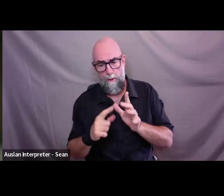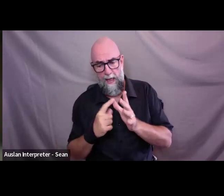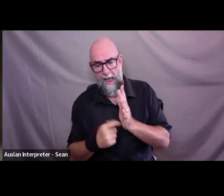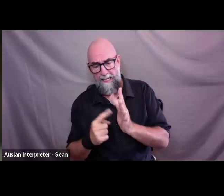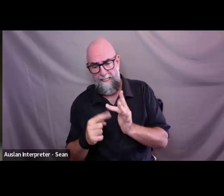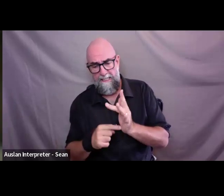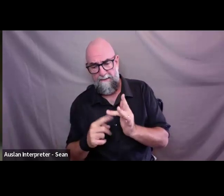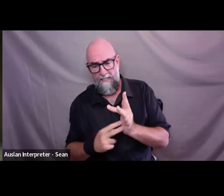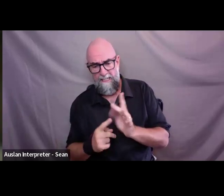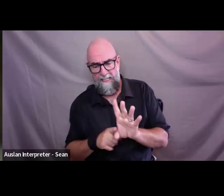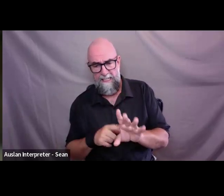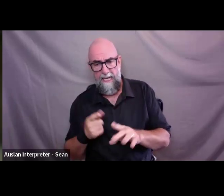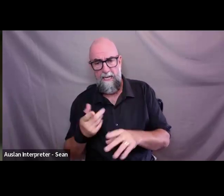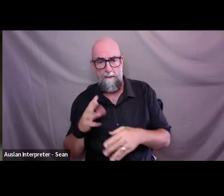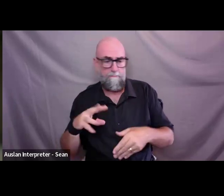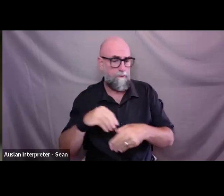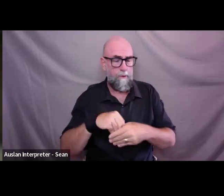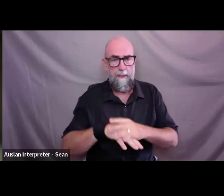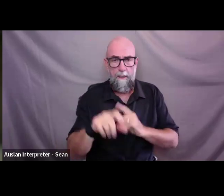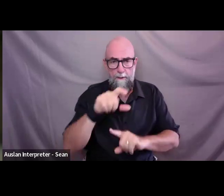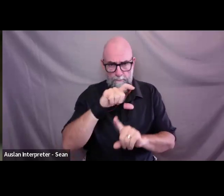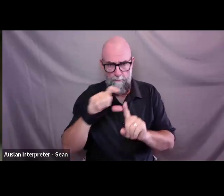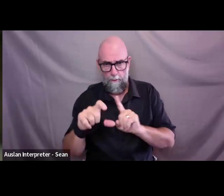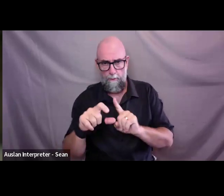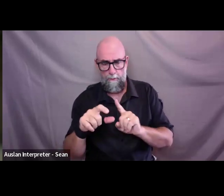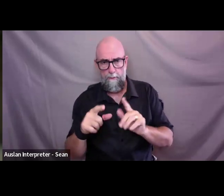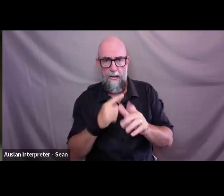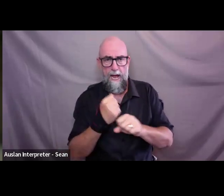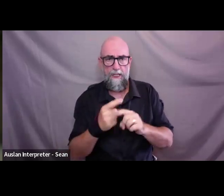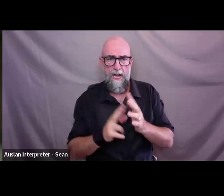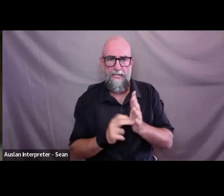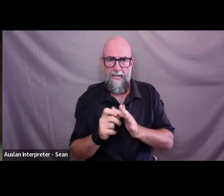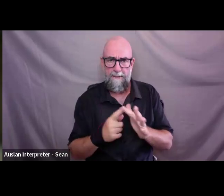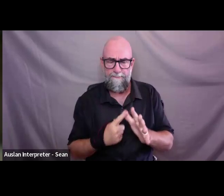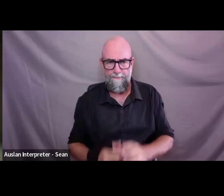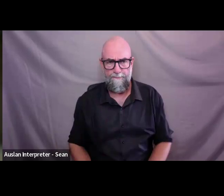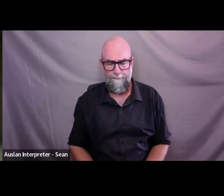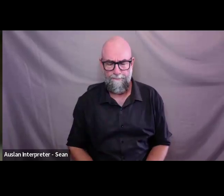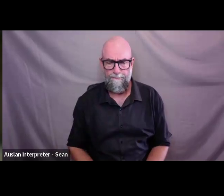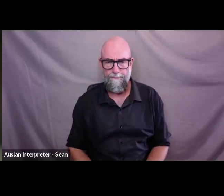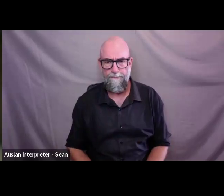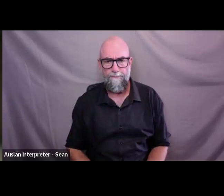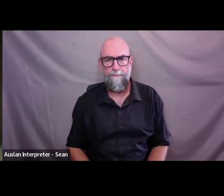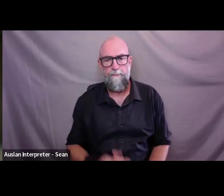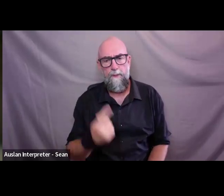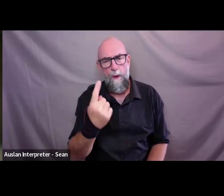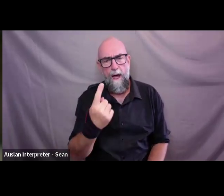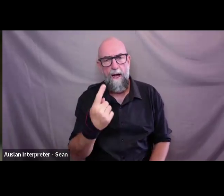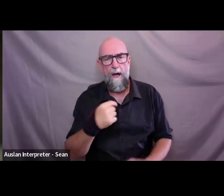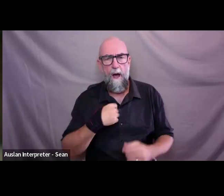resources? So there is greater diversity in the system,